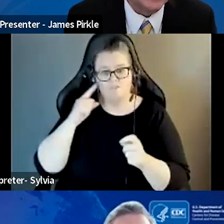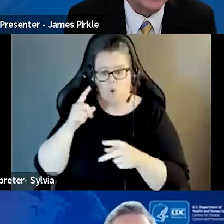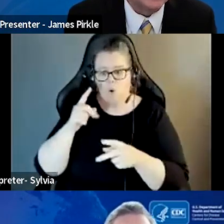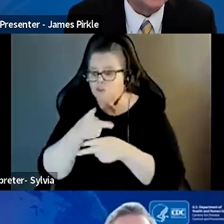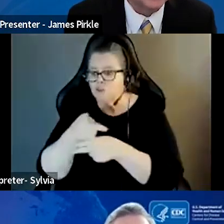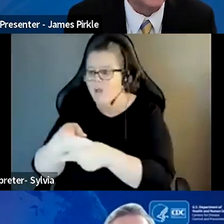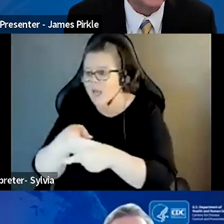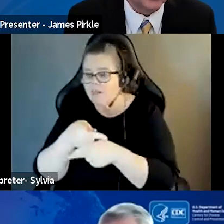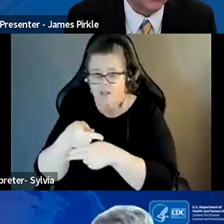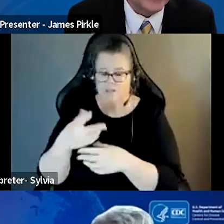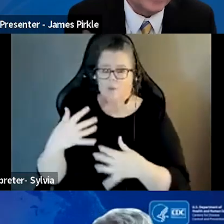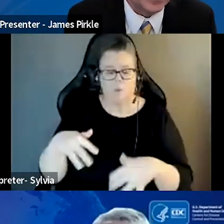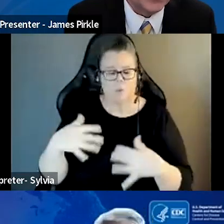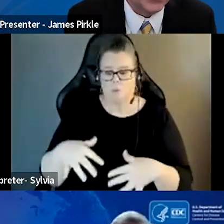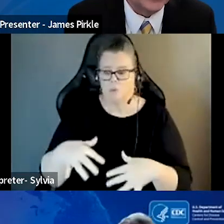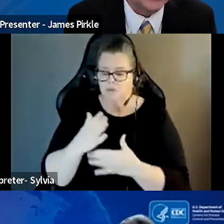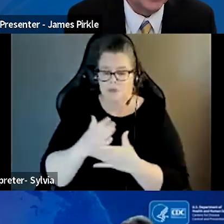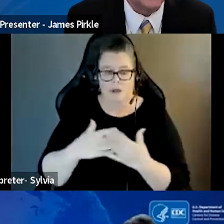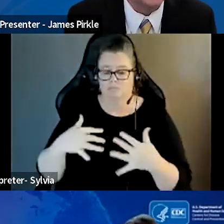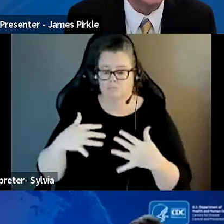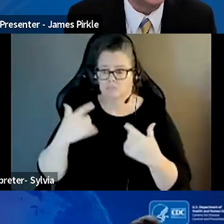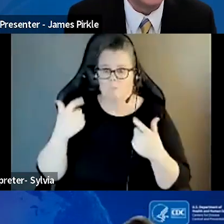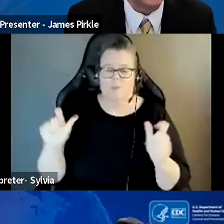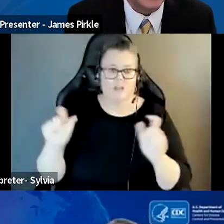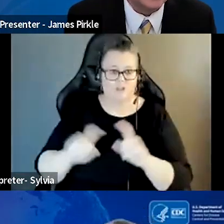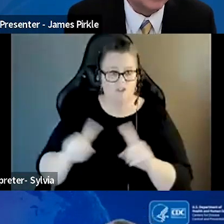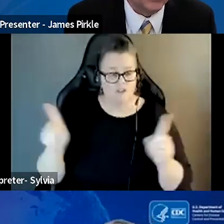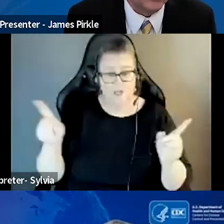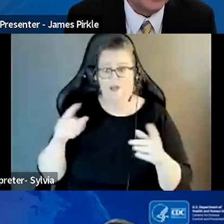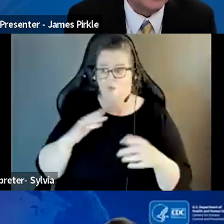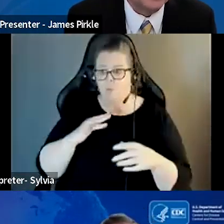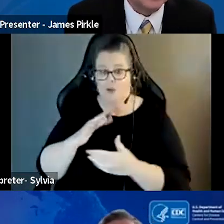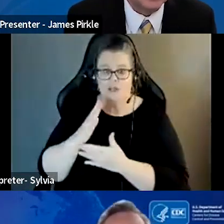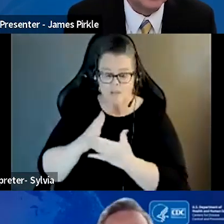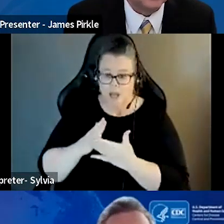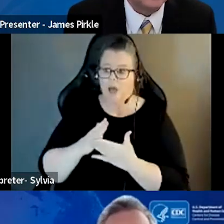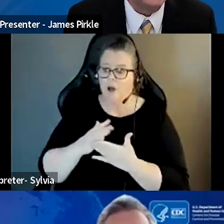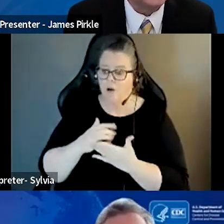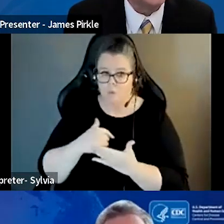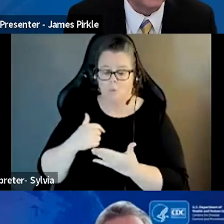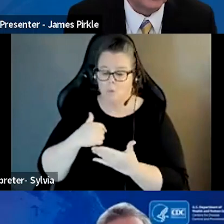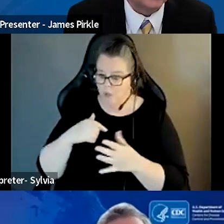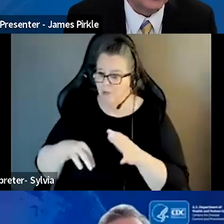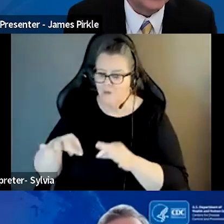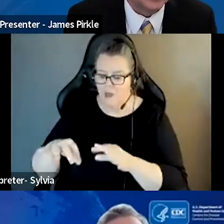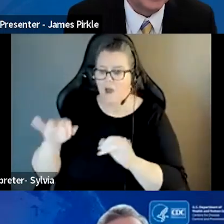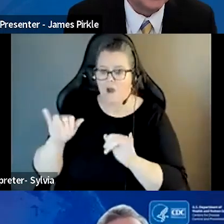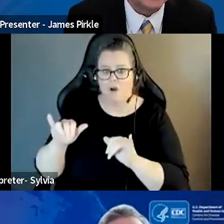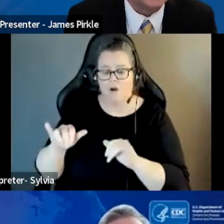And some of them, great, because we're into some authorities we've never had and have wanted. But this is one of those that's a big change.